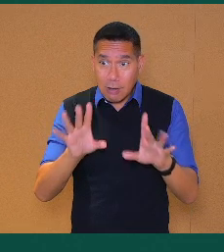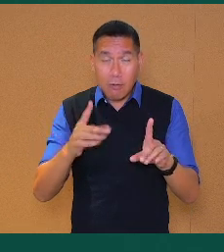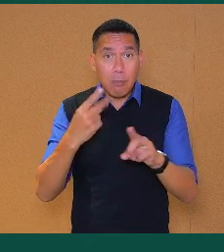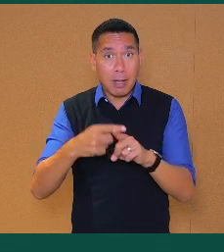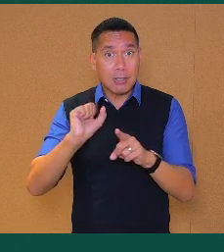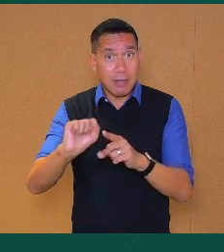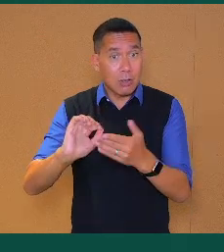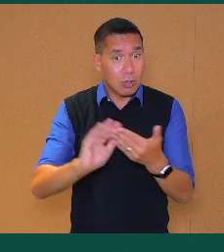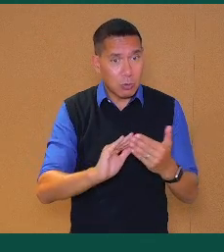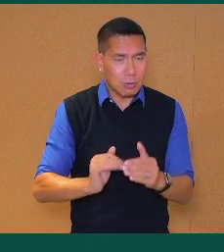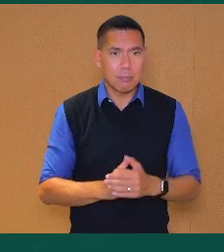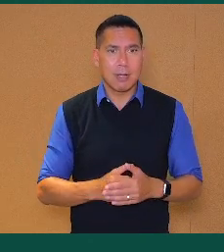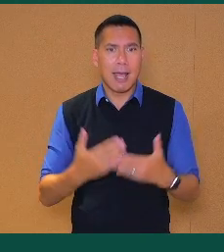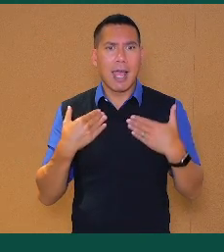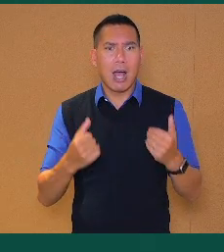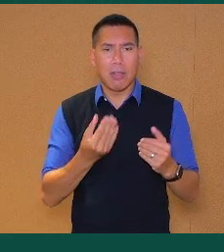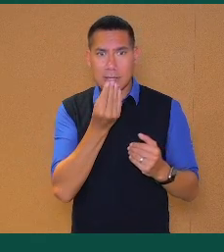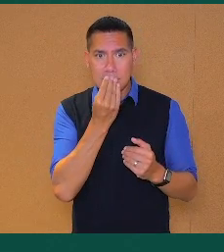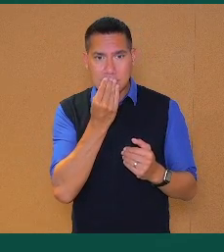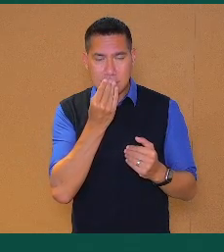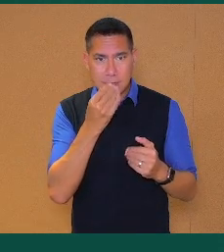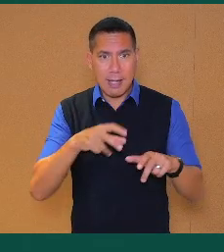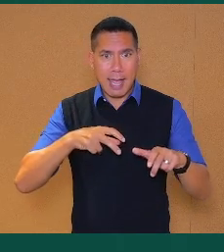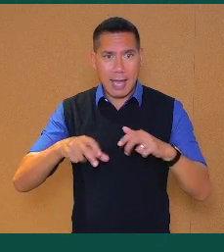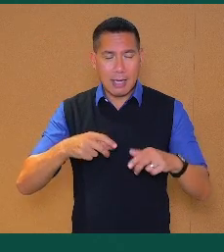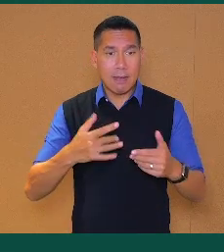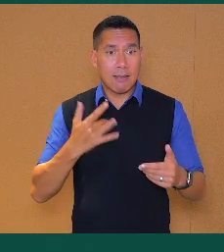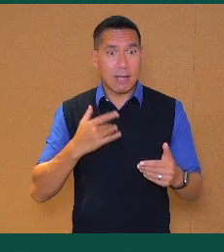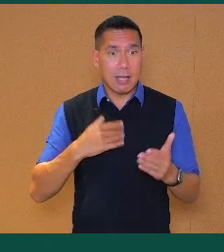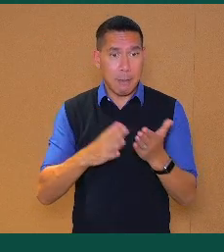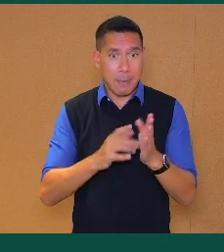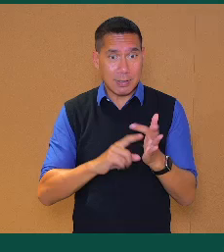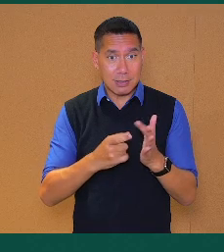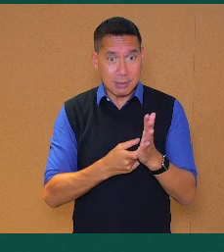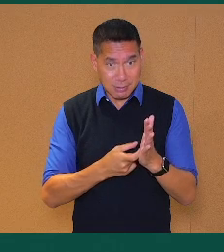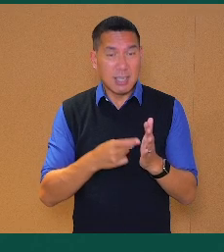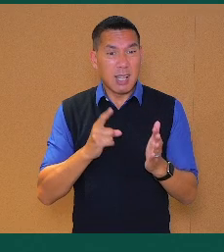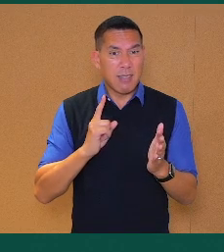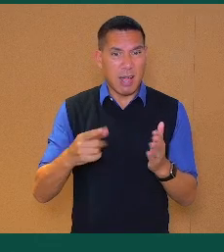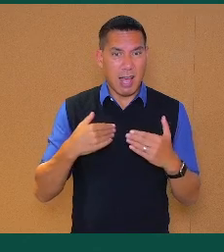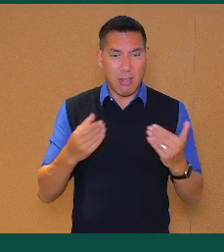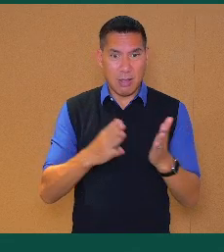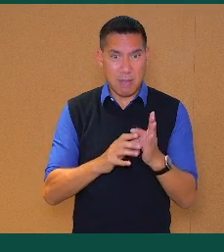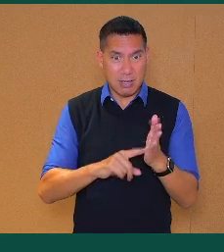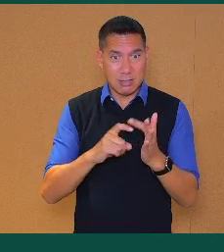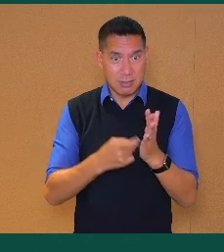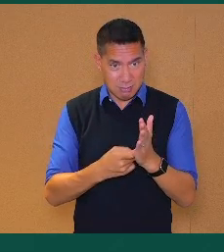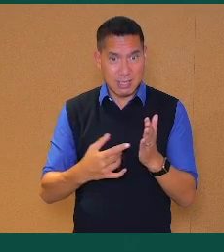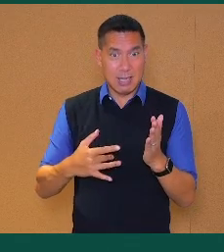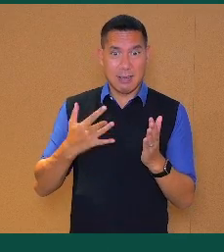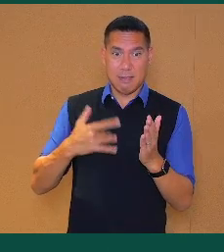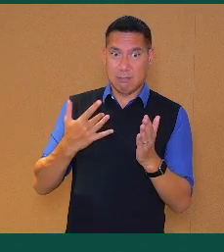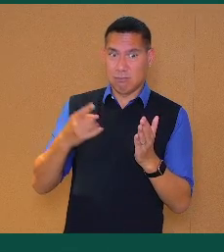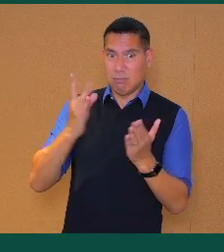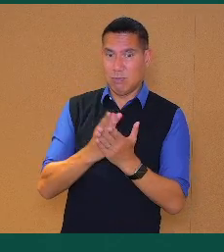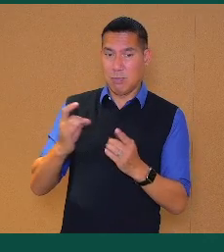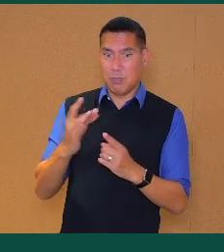Program. The Healthy Eating, Active